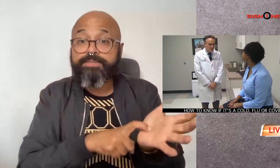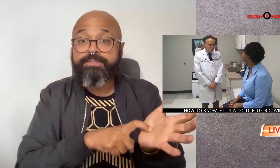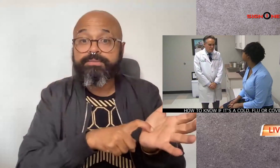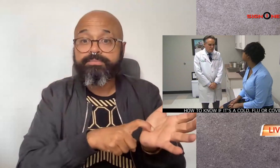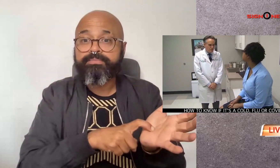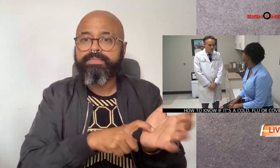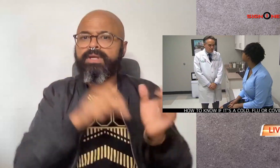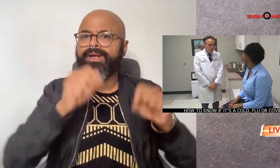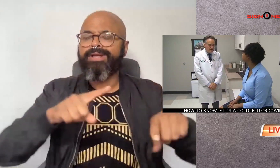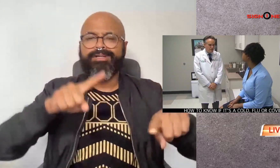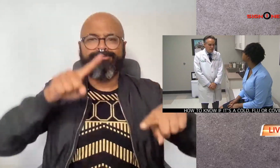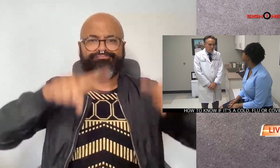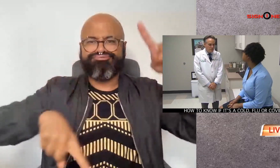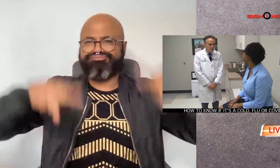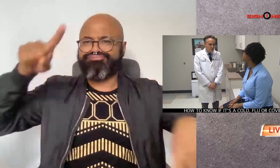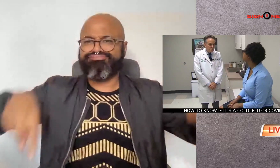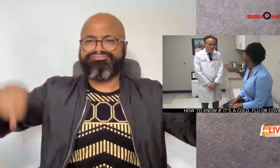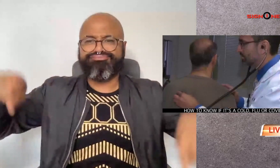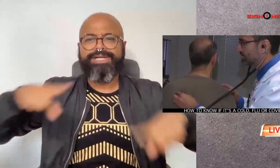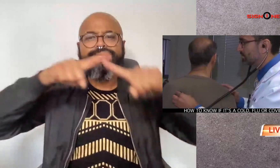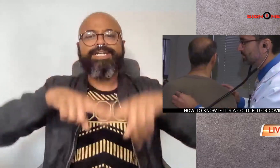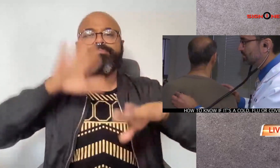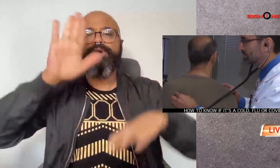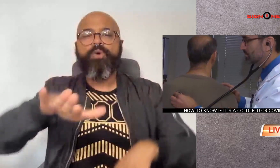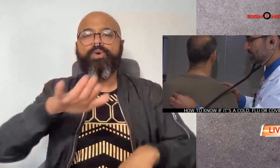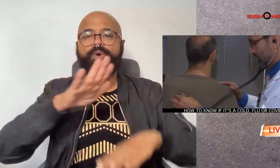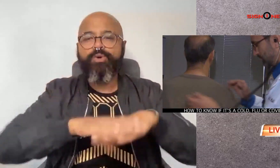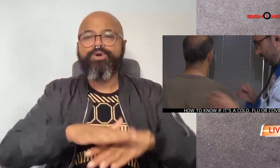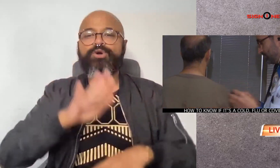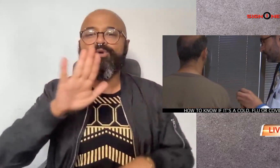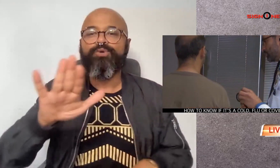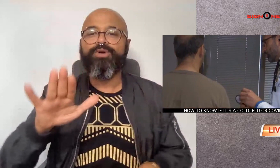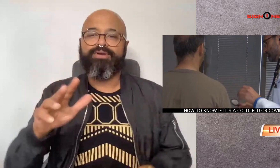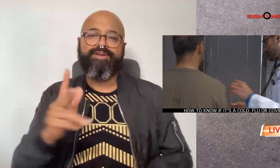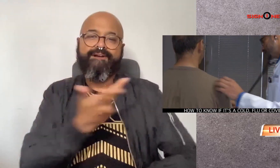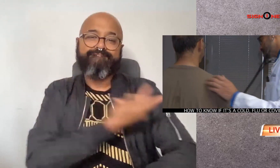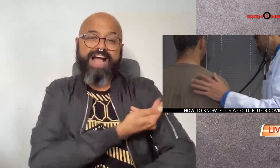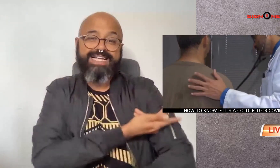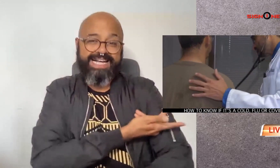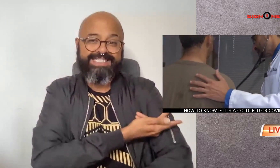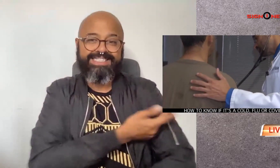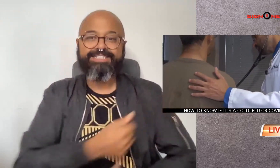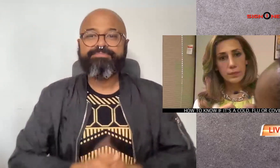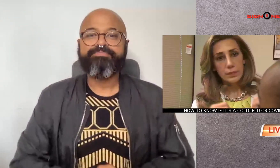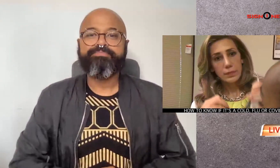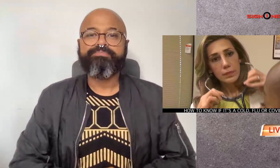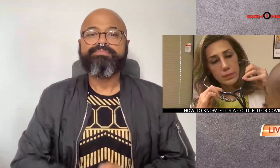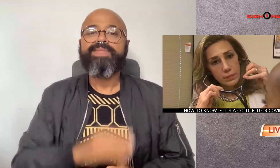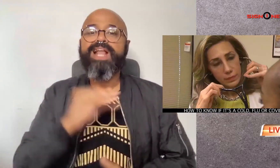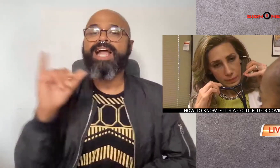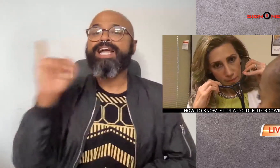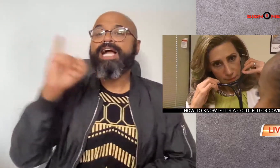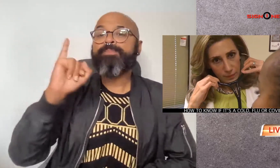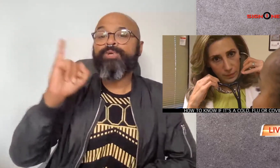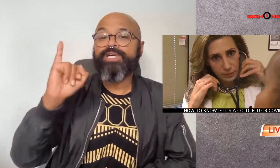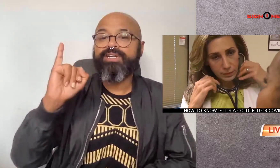can vary depending on your vaccine status and immunity from a prior infection